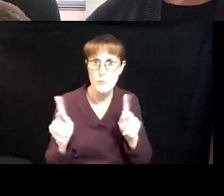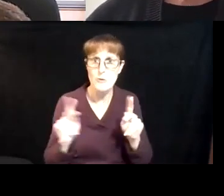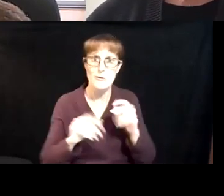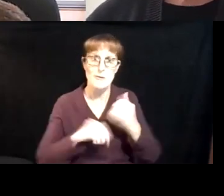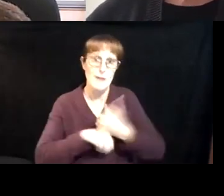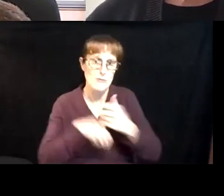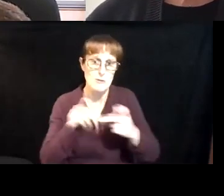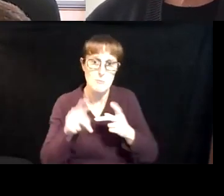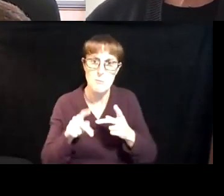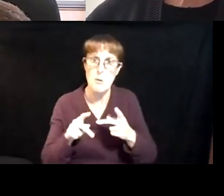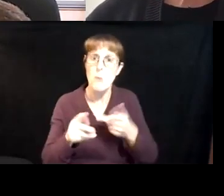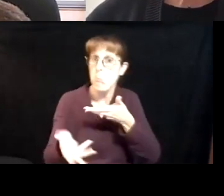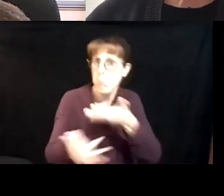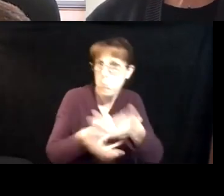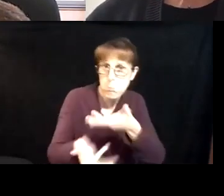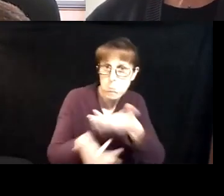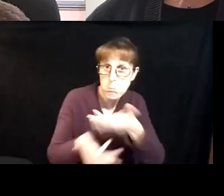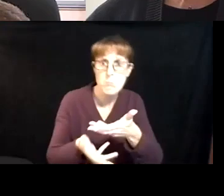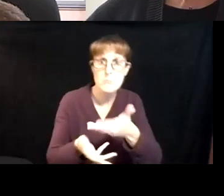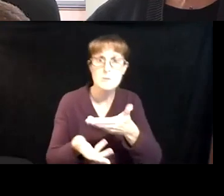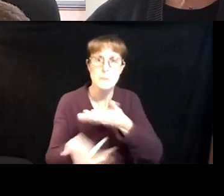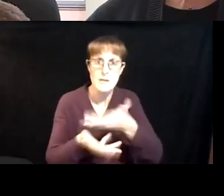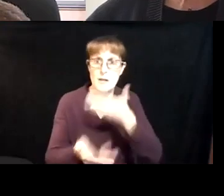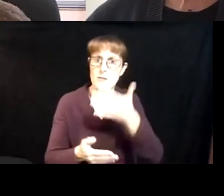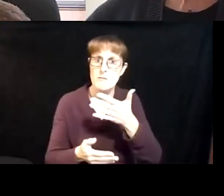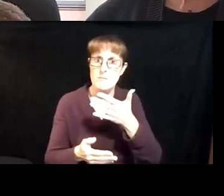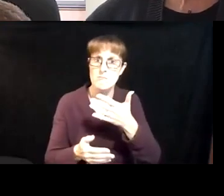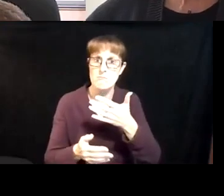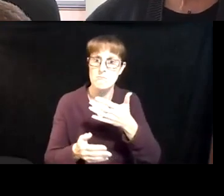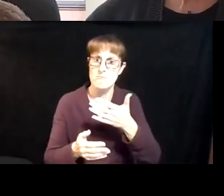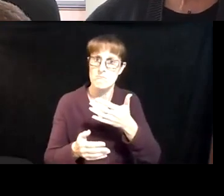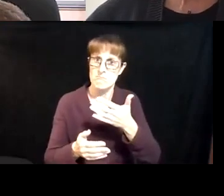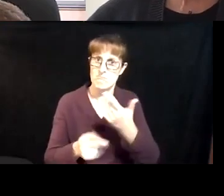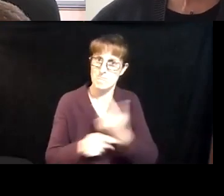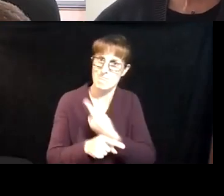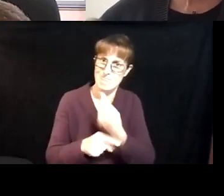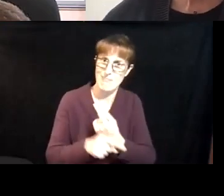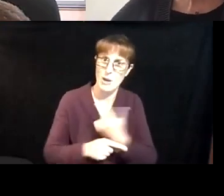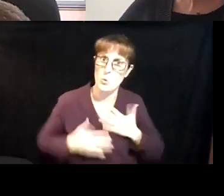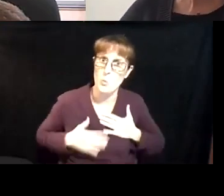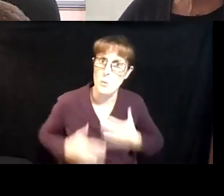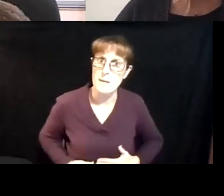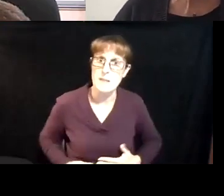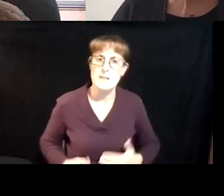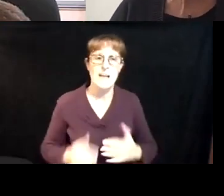People always ask like, how could parents do this? What's wrong with these parents,